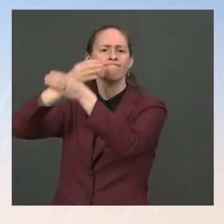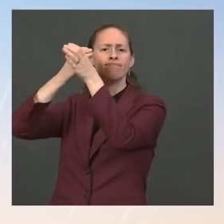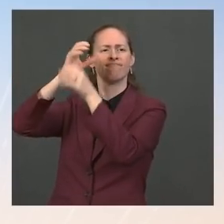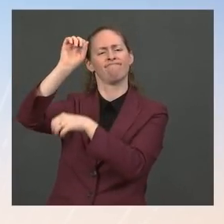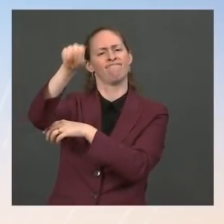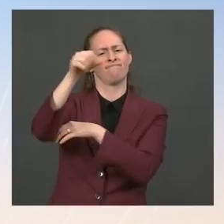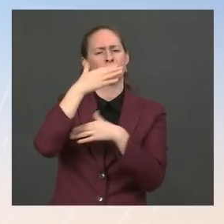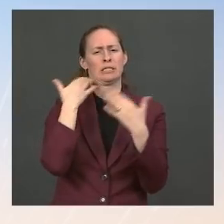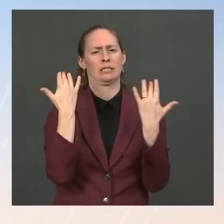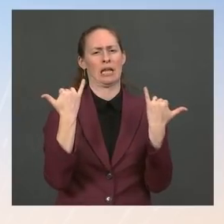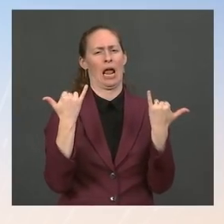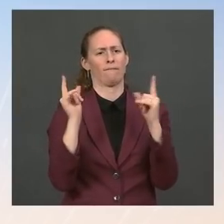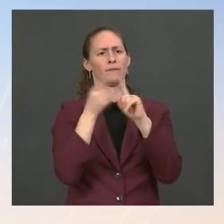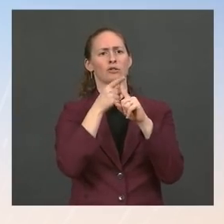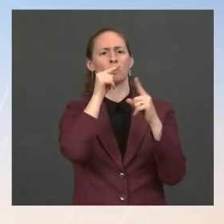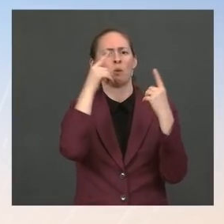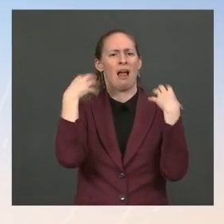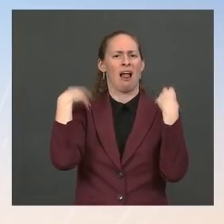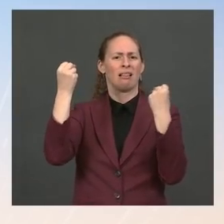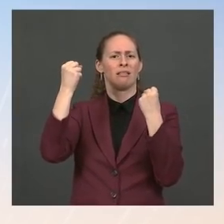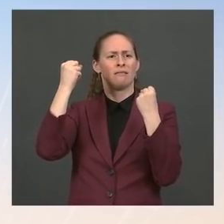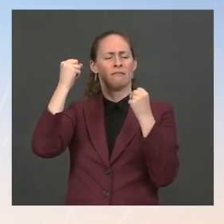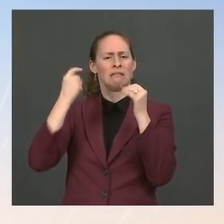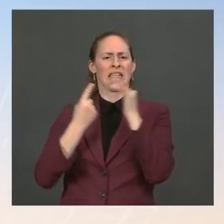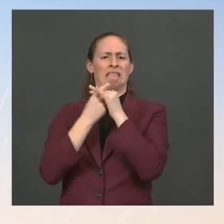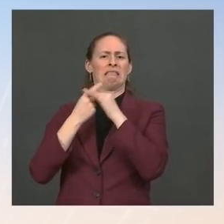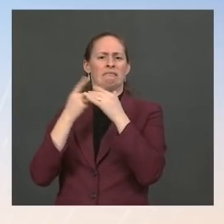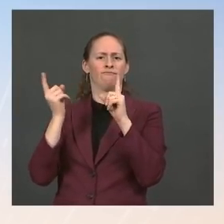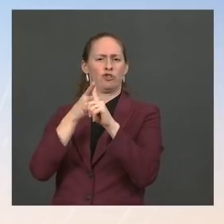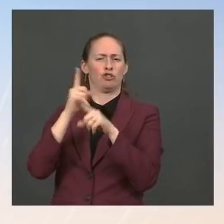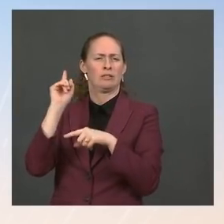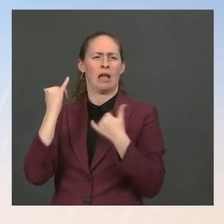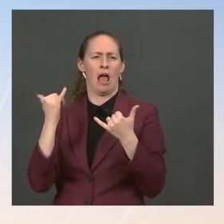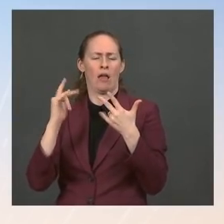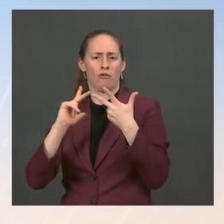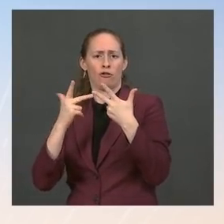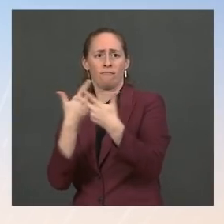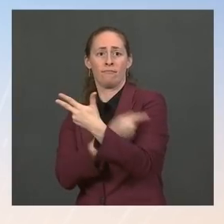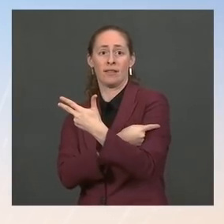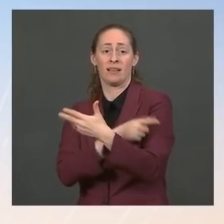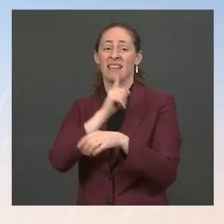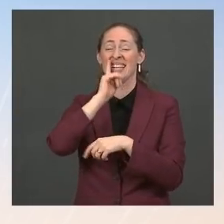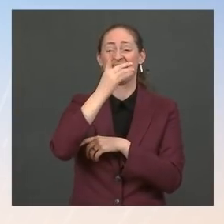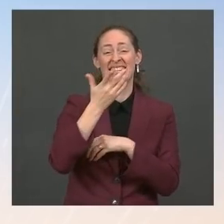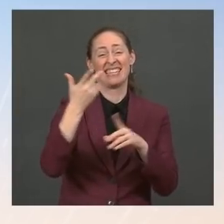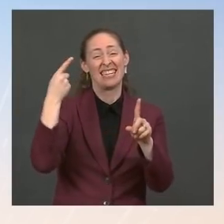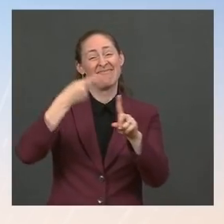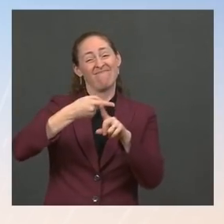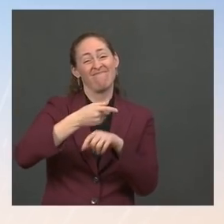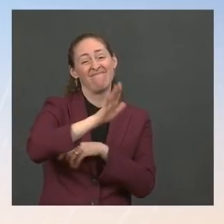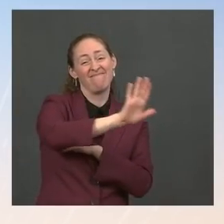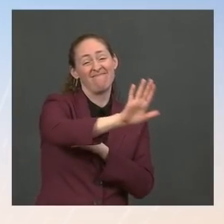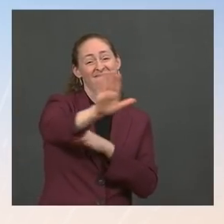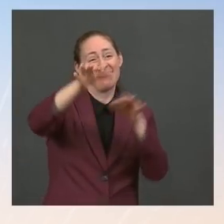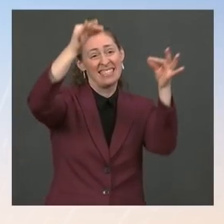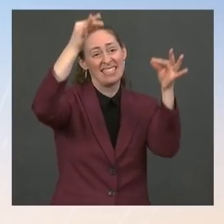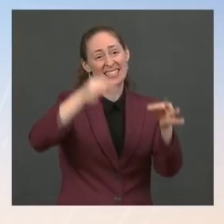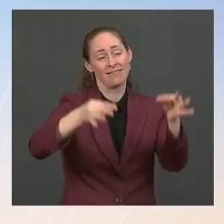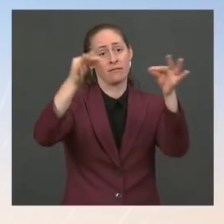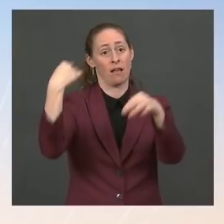So, we would certainly continue to advise leaders across the country to abide by public health guidelines coming from the federal government. The Press: If I can, quickly,